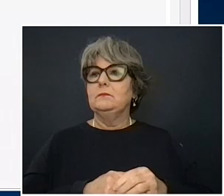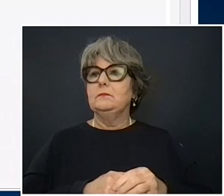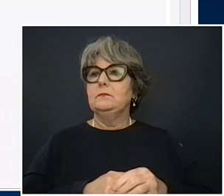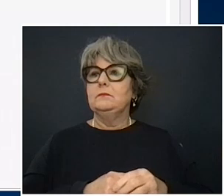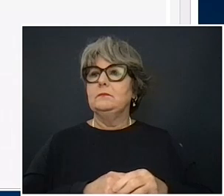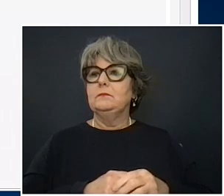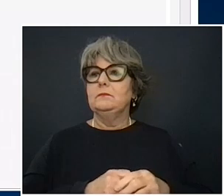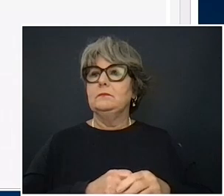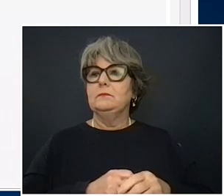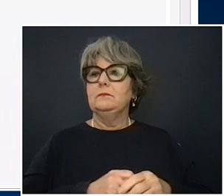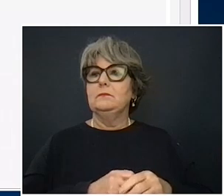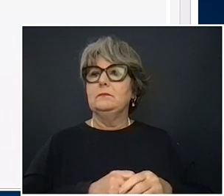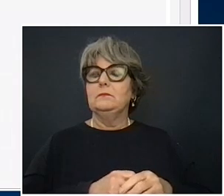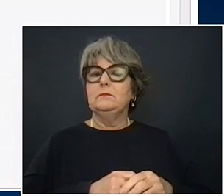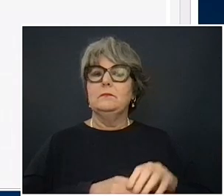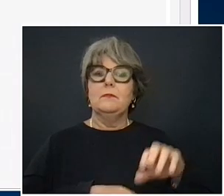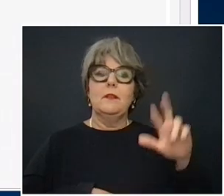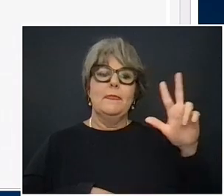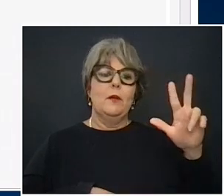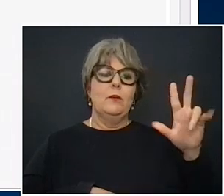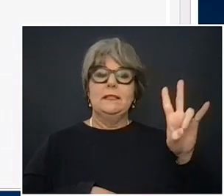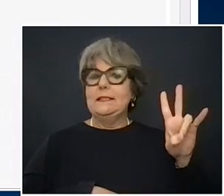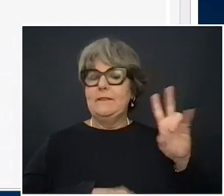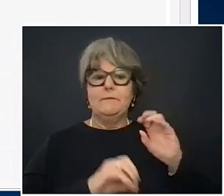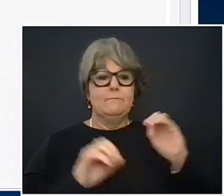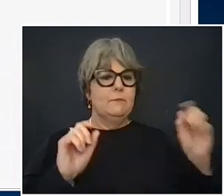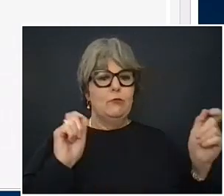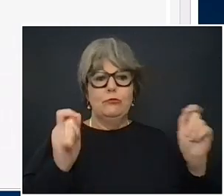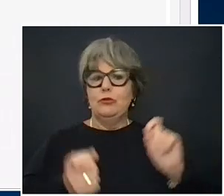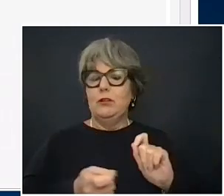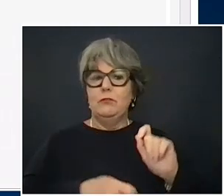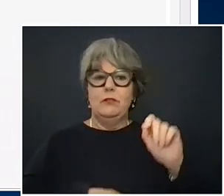37. There's nothing in 37.